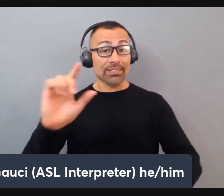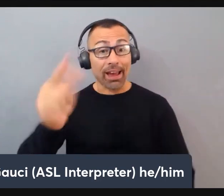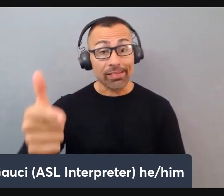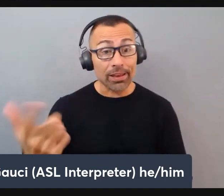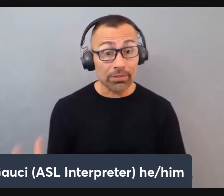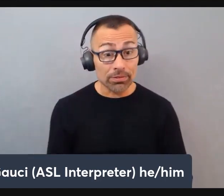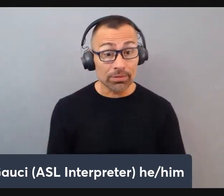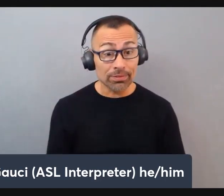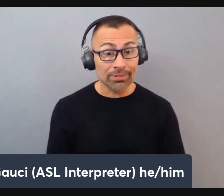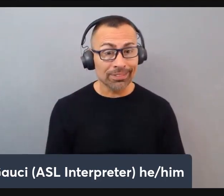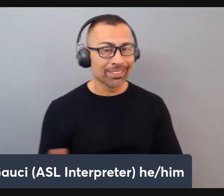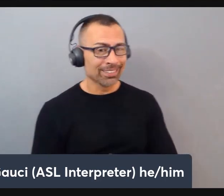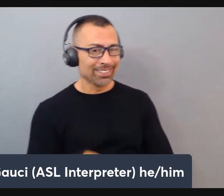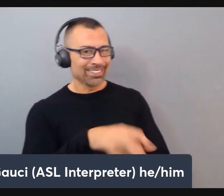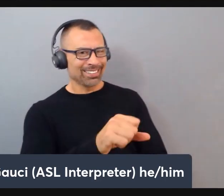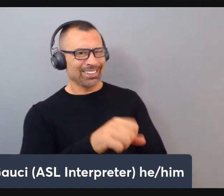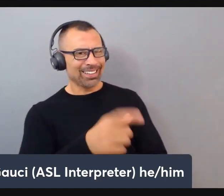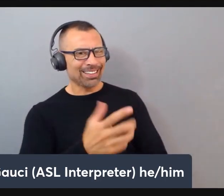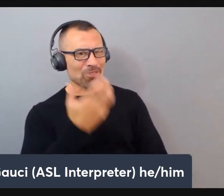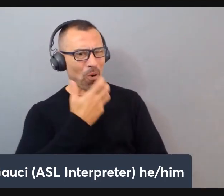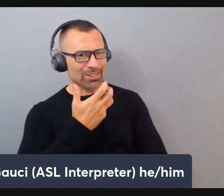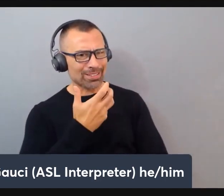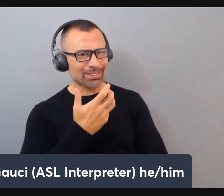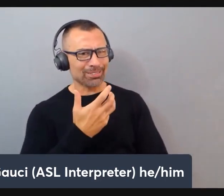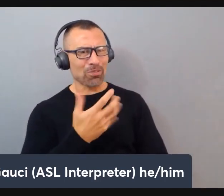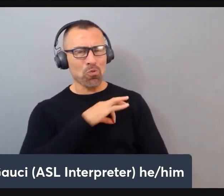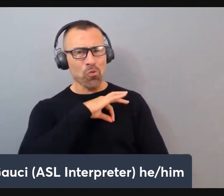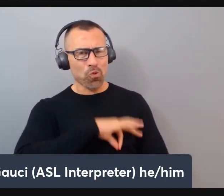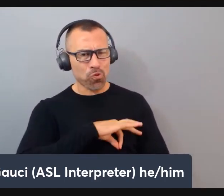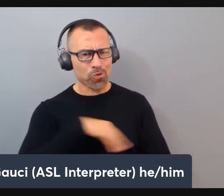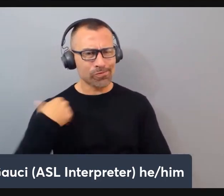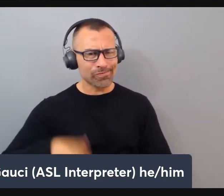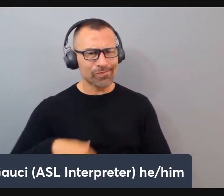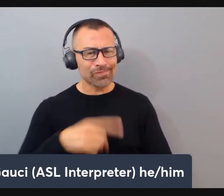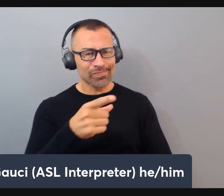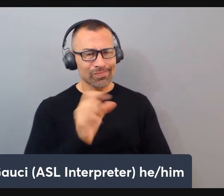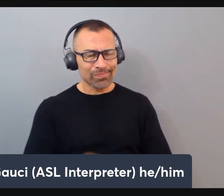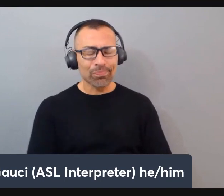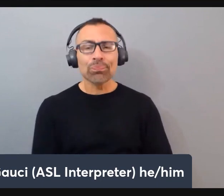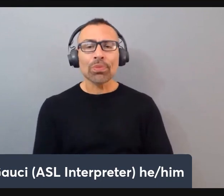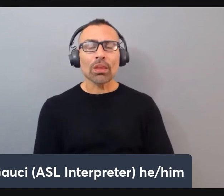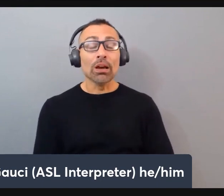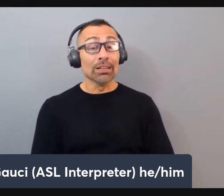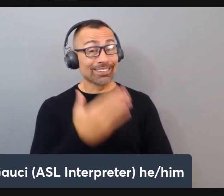That's super helpful. Yeah, so, thank you so much for joining.